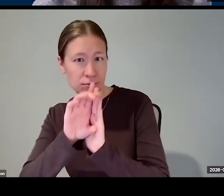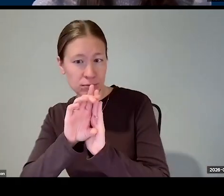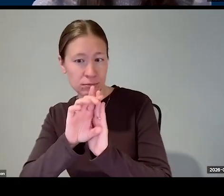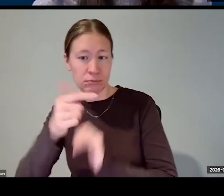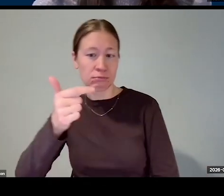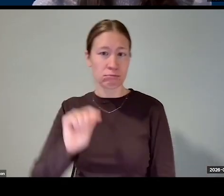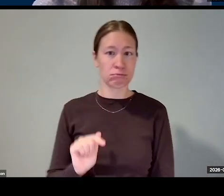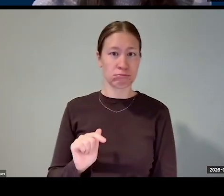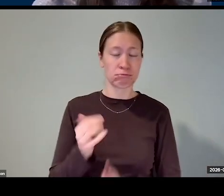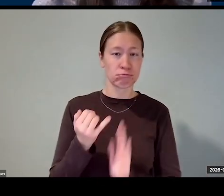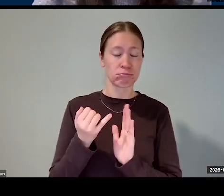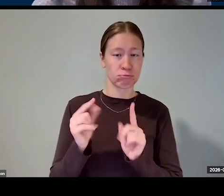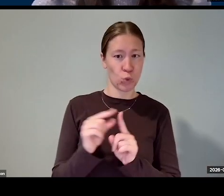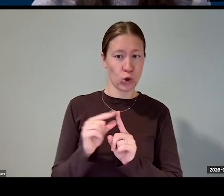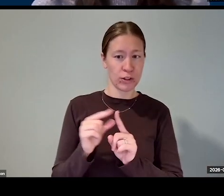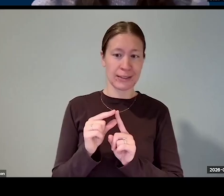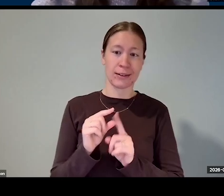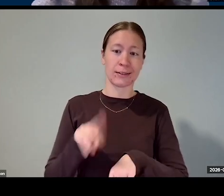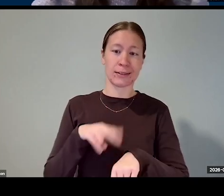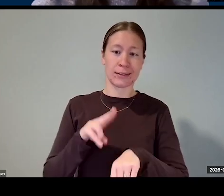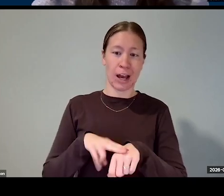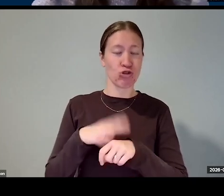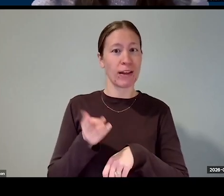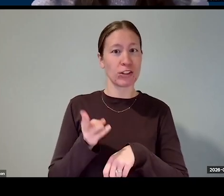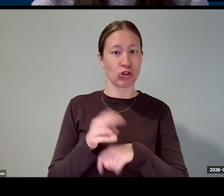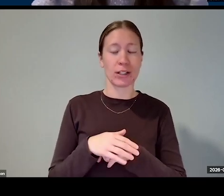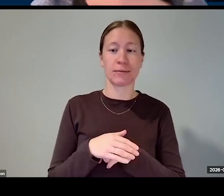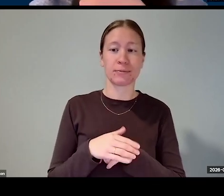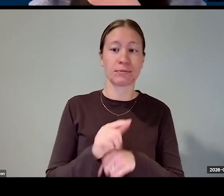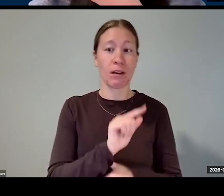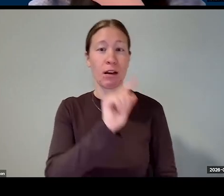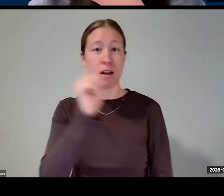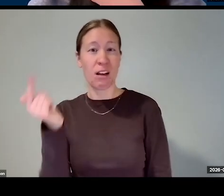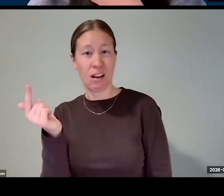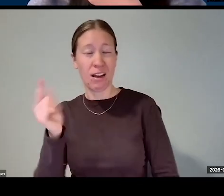and then the text for that and then the Kelsey Museum image and then the text for that.